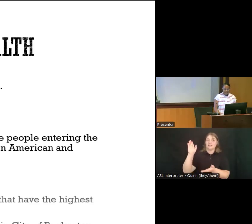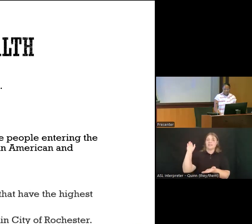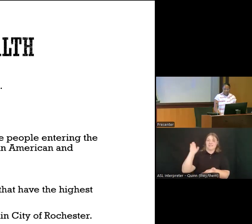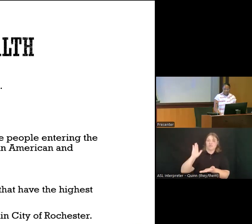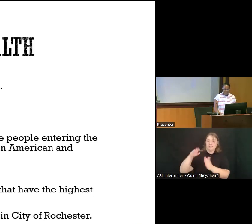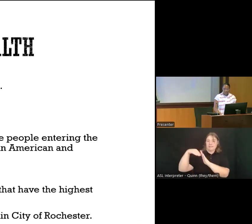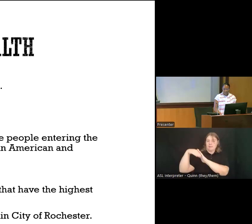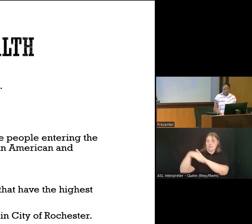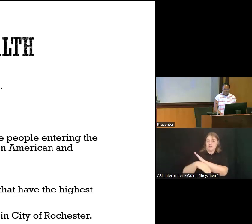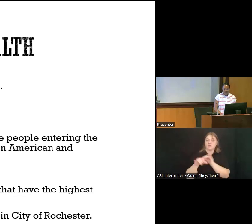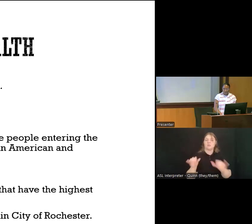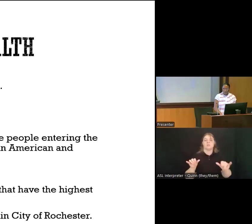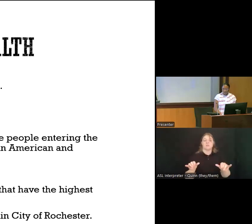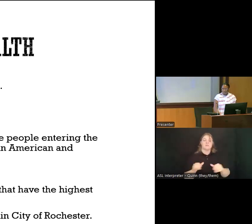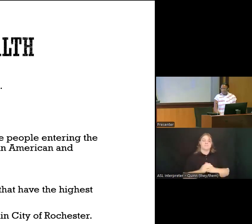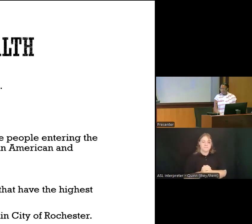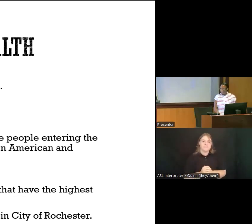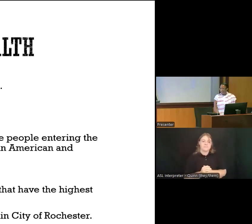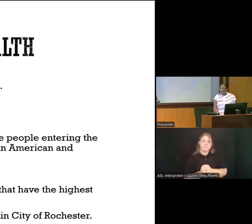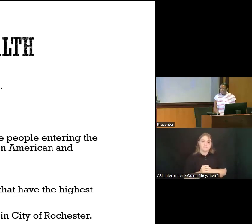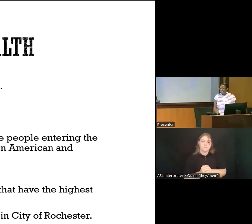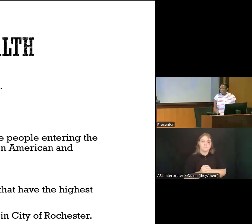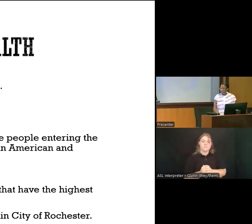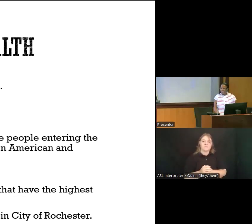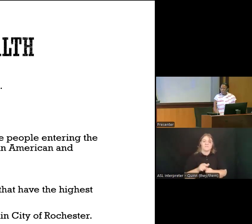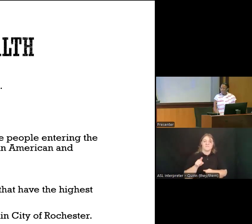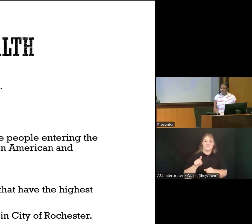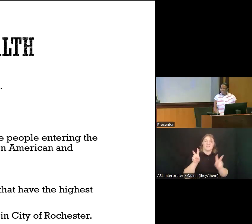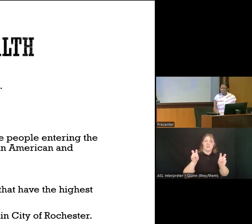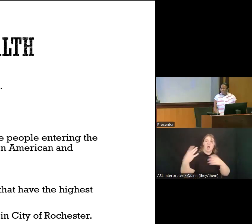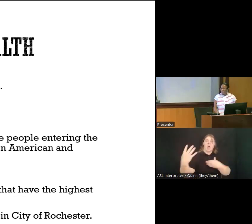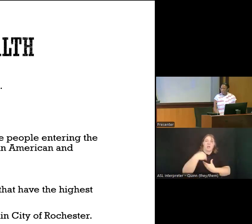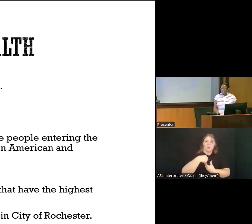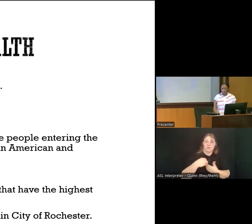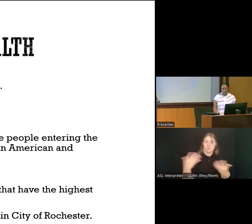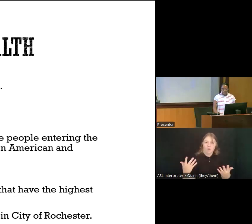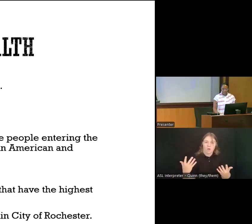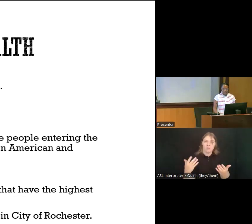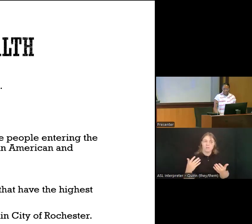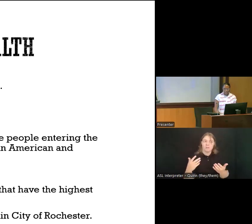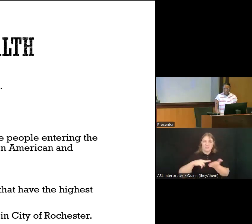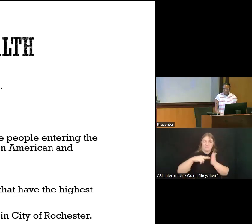to think about about again what is this inclusion what is it what does it mean to be psychologically